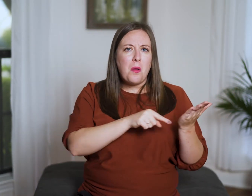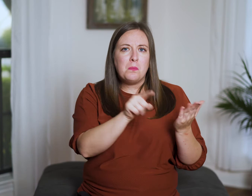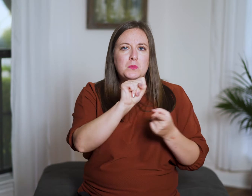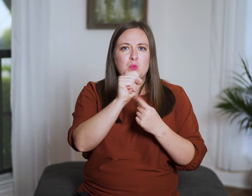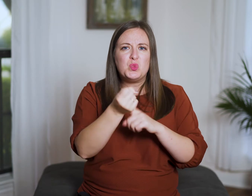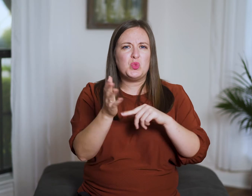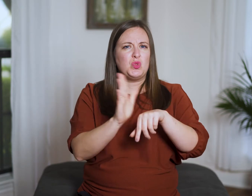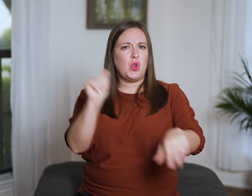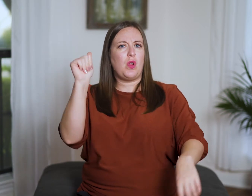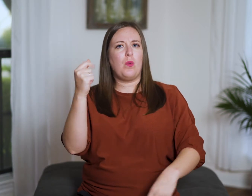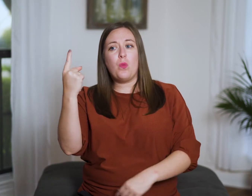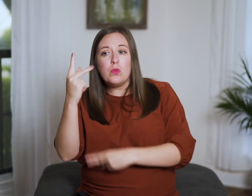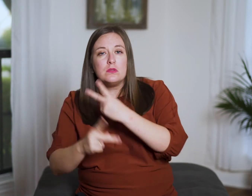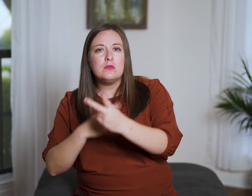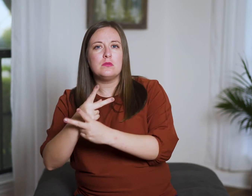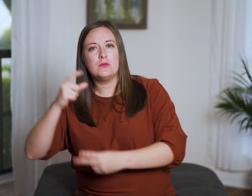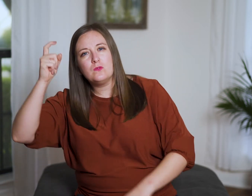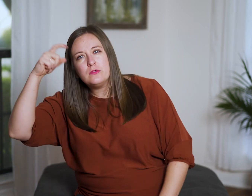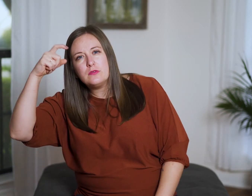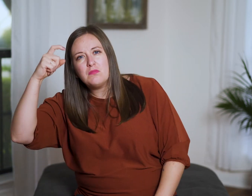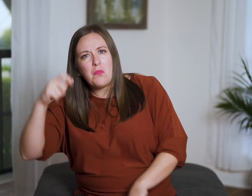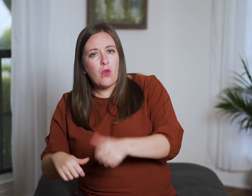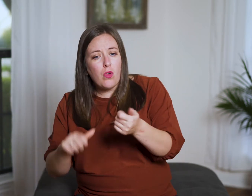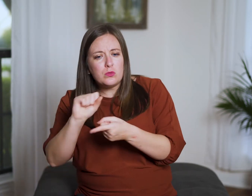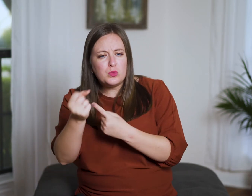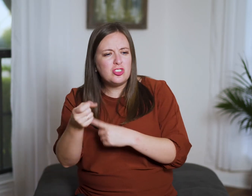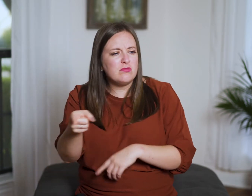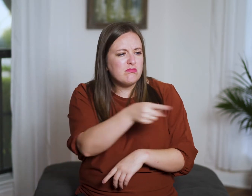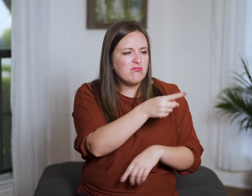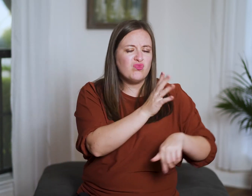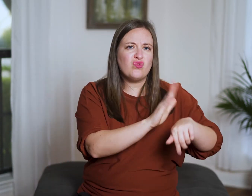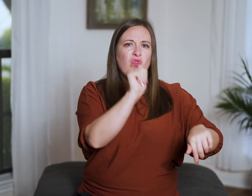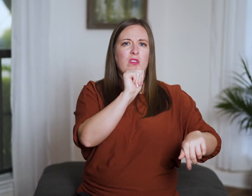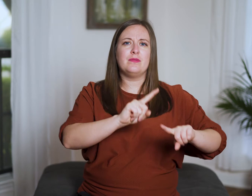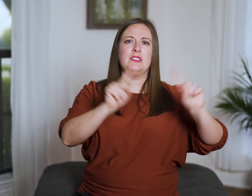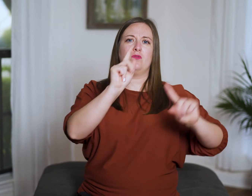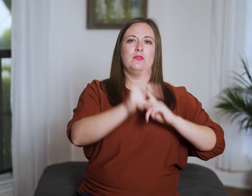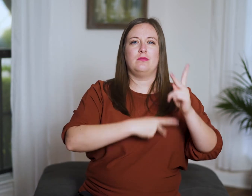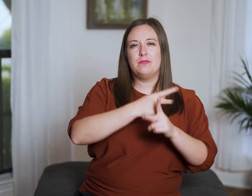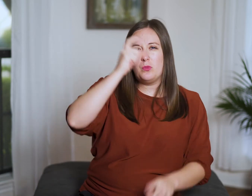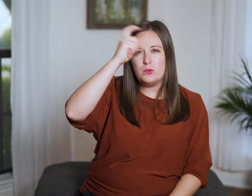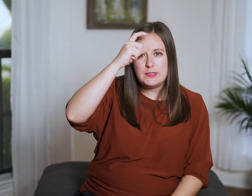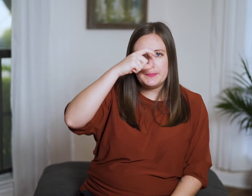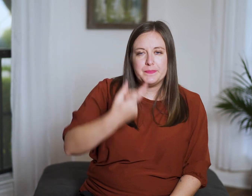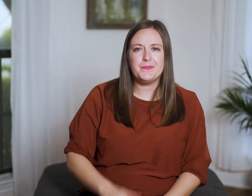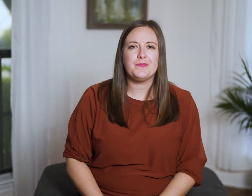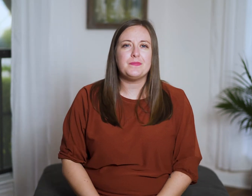Some situations call for one type of wisdom, some for another type.